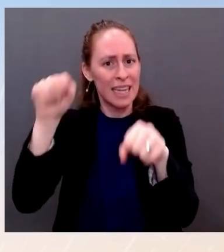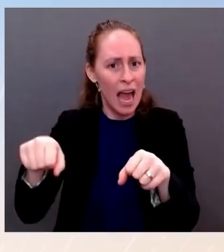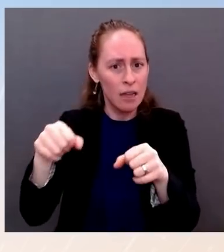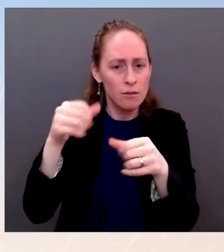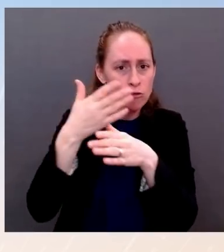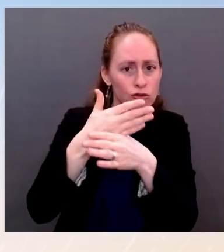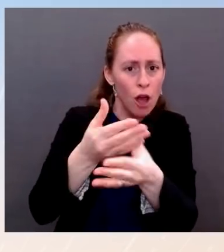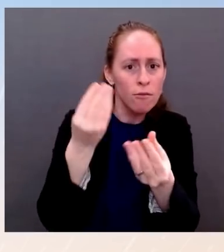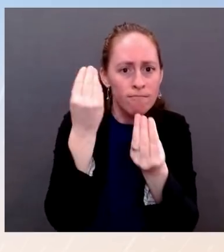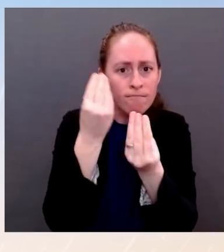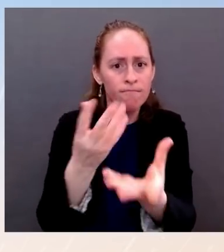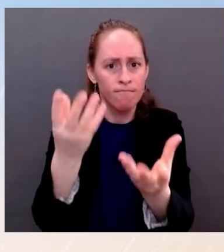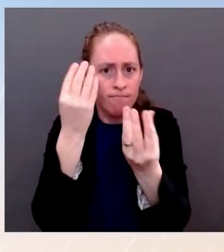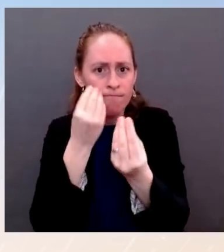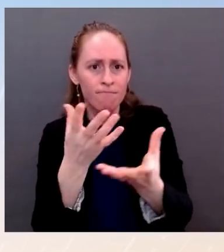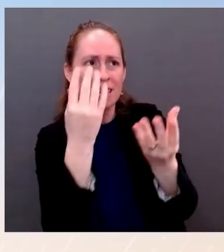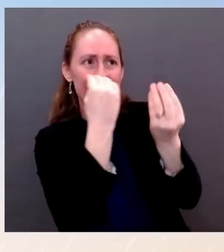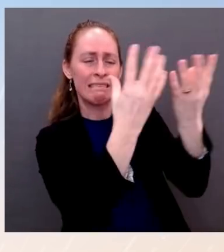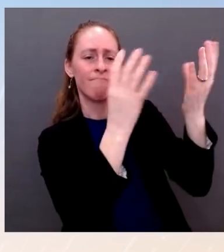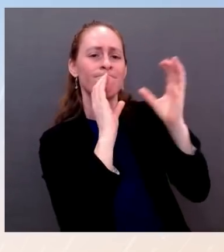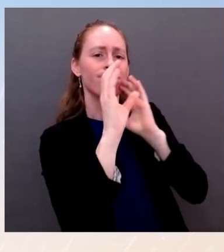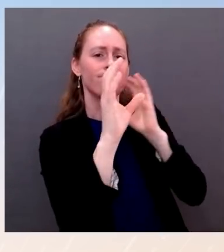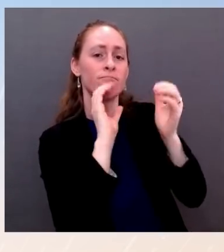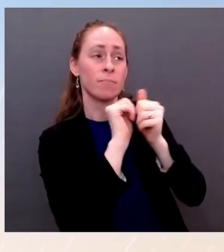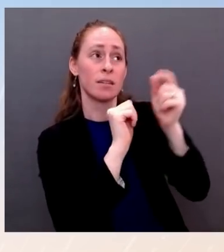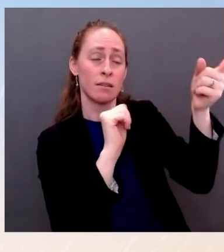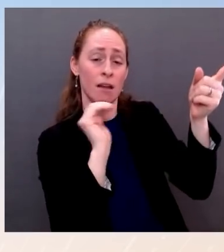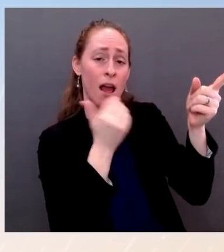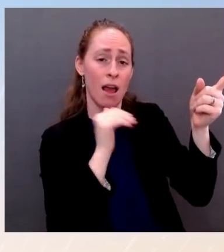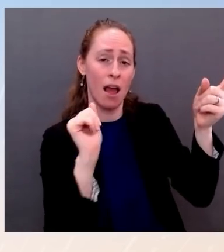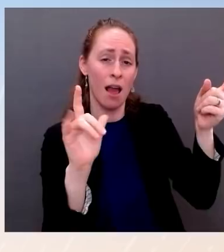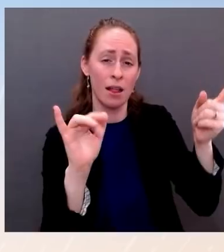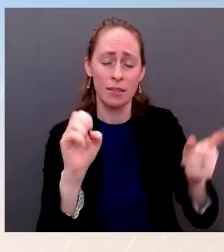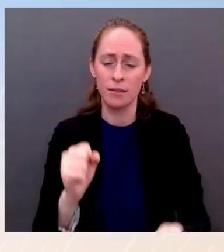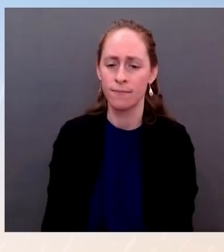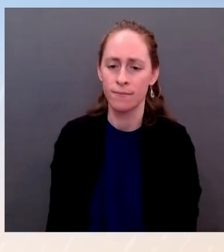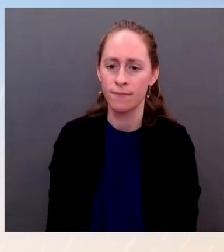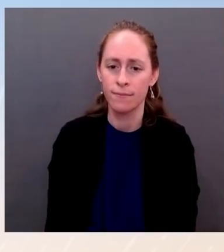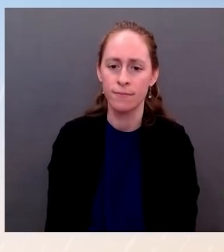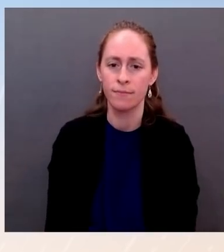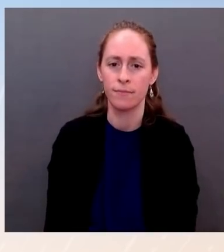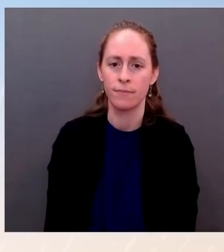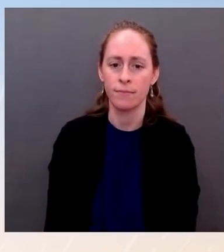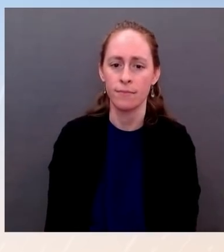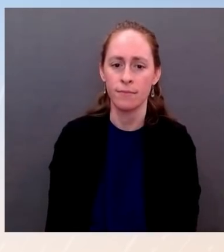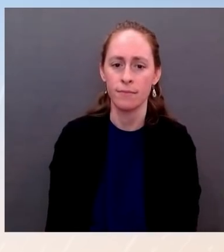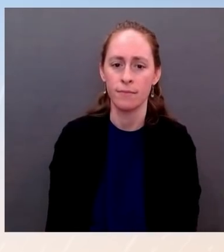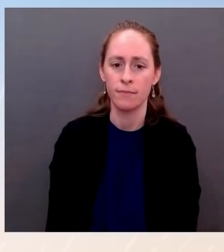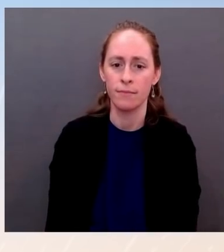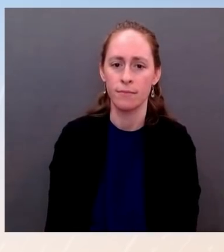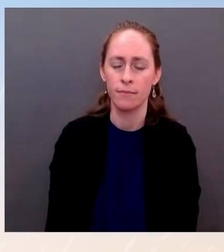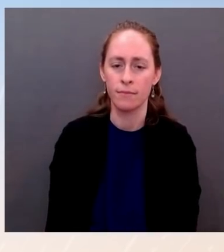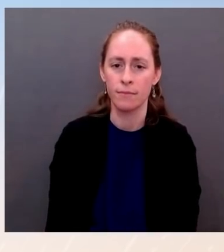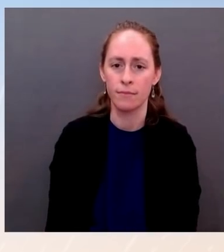would hear directly from the President on this and the risk to world order of Vladimir Putin rolling tanks or bombing a foreign capital?